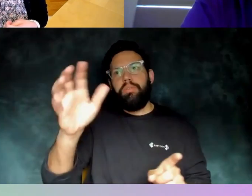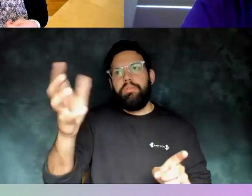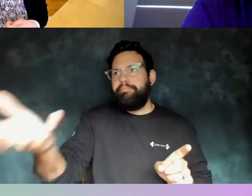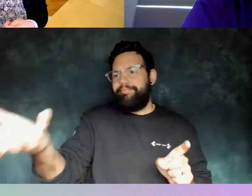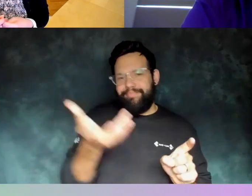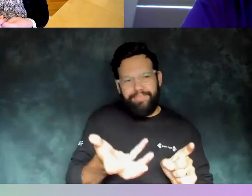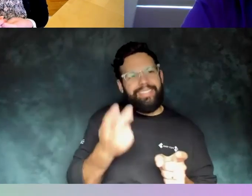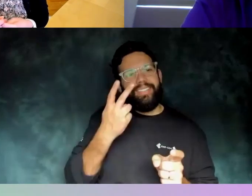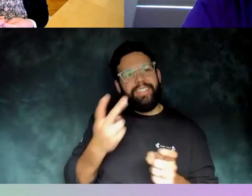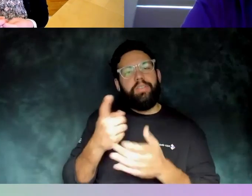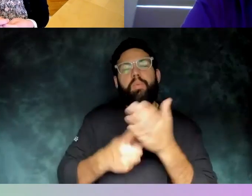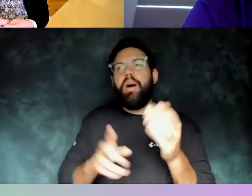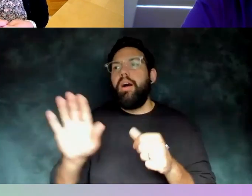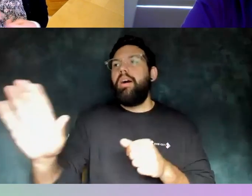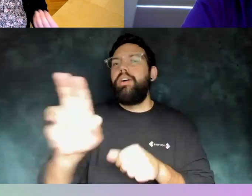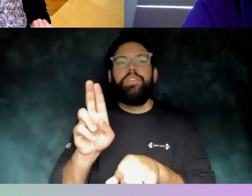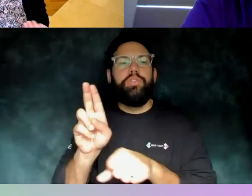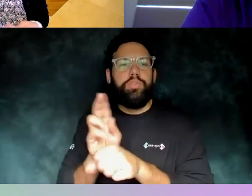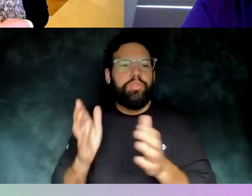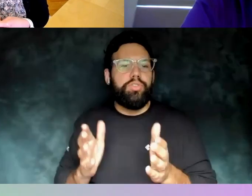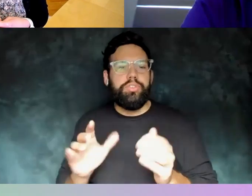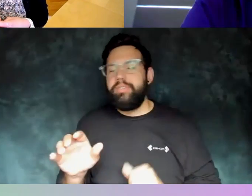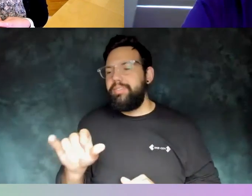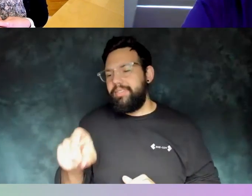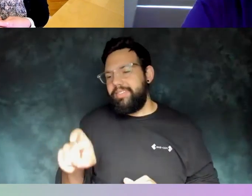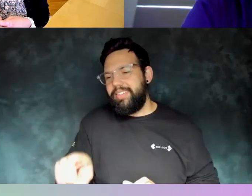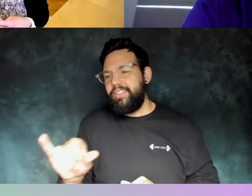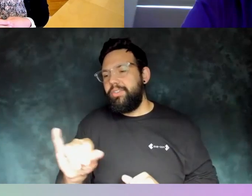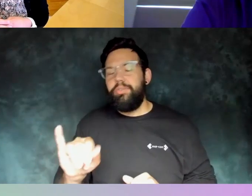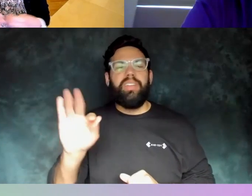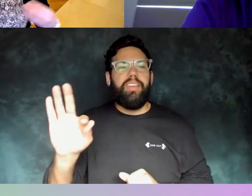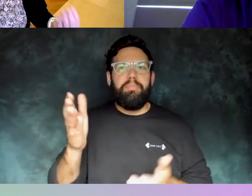may be different but the concept of what is happening